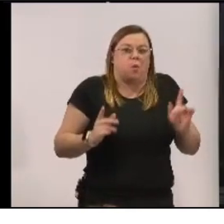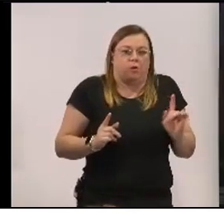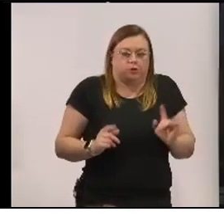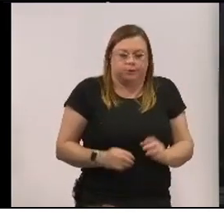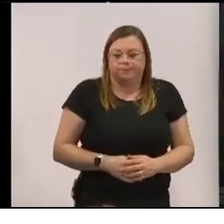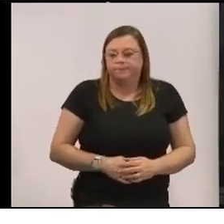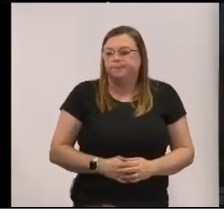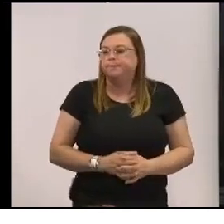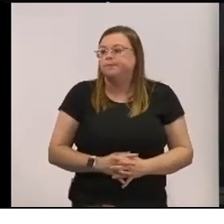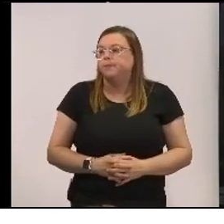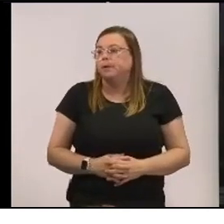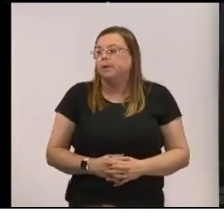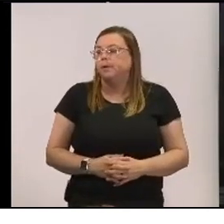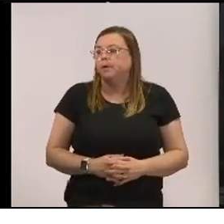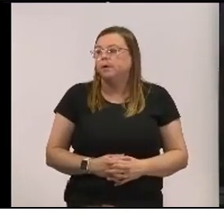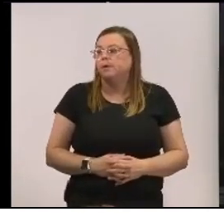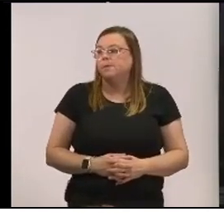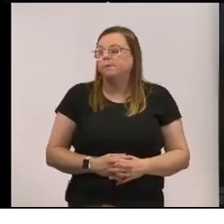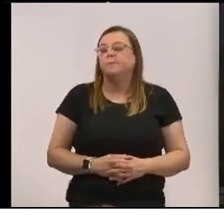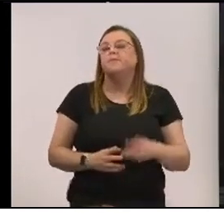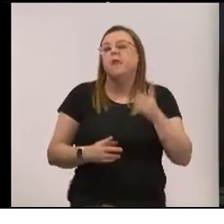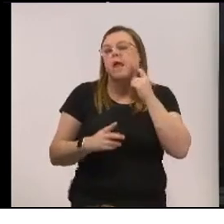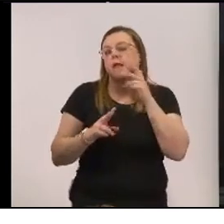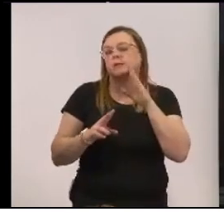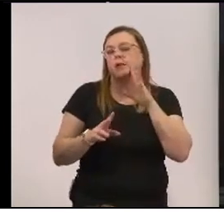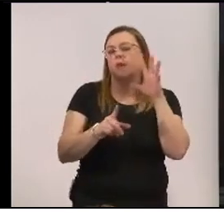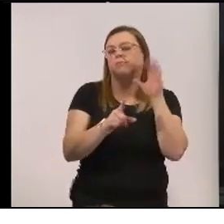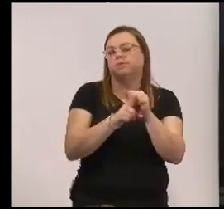The theme yesterday that came out is probably not a surprise for a lot of